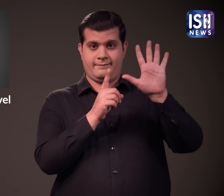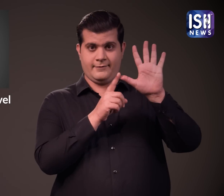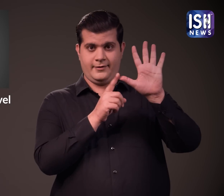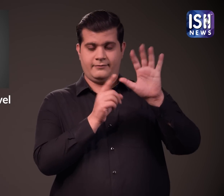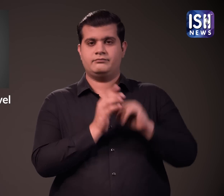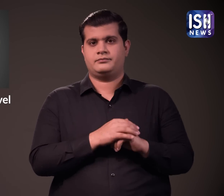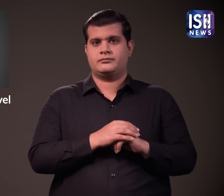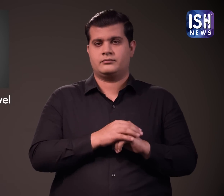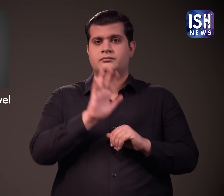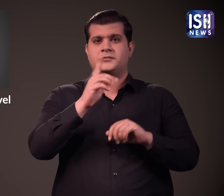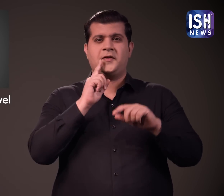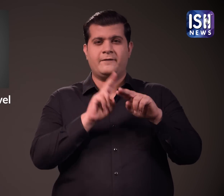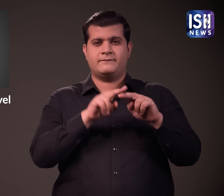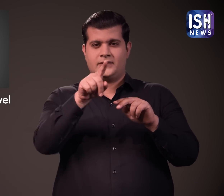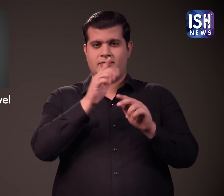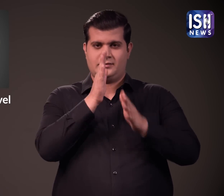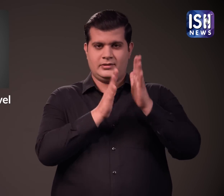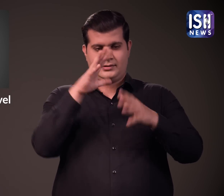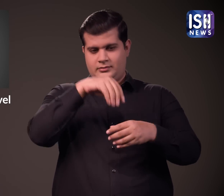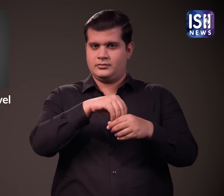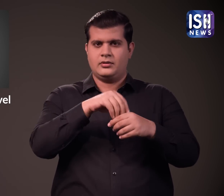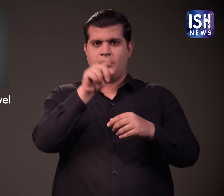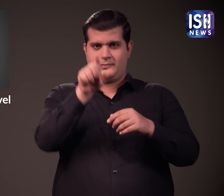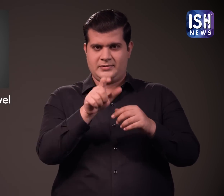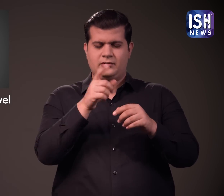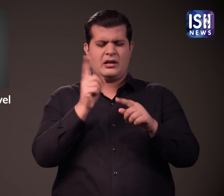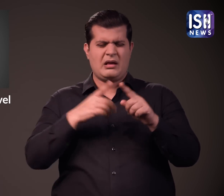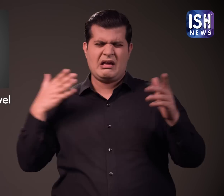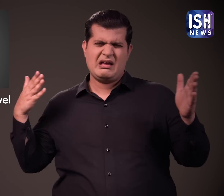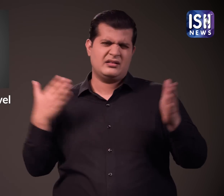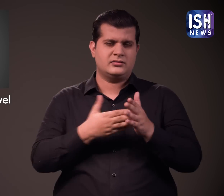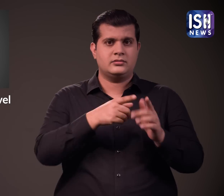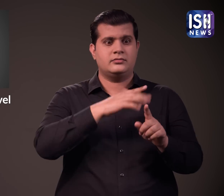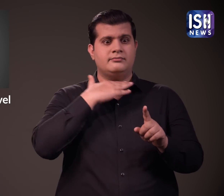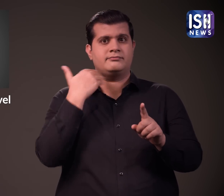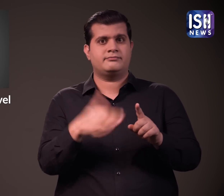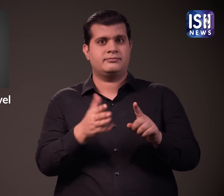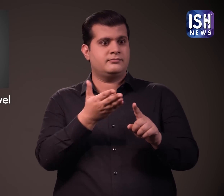(4.5) If an insured passenger dies during a trip due to an accident,